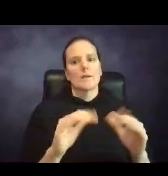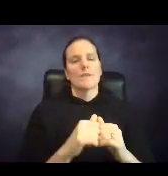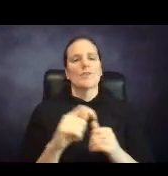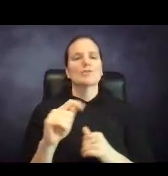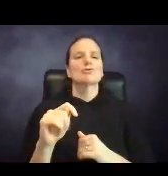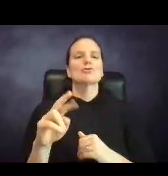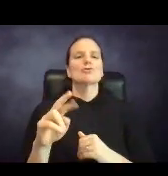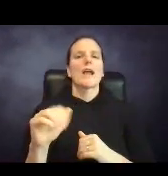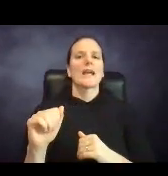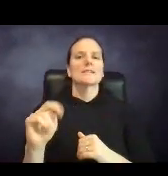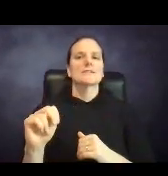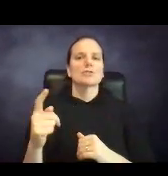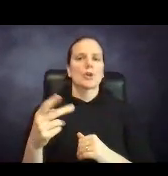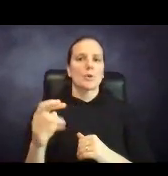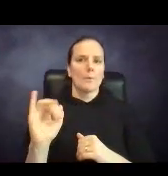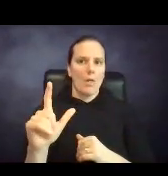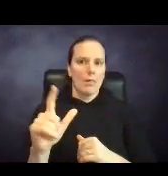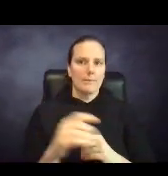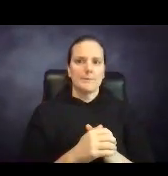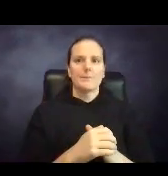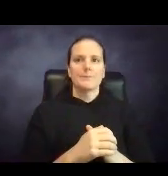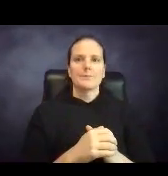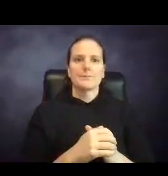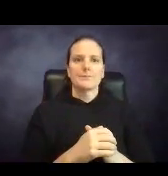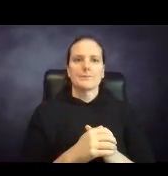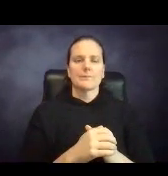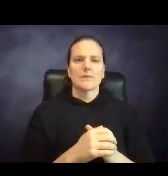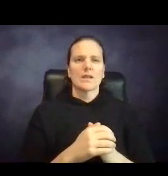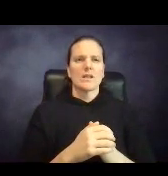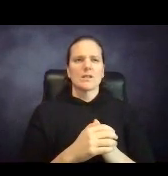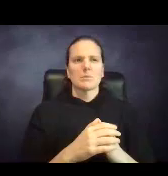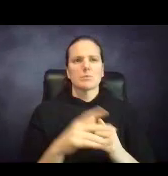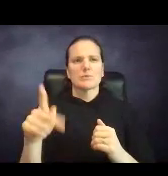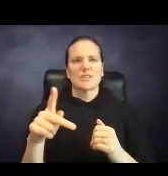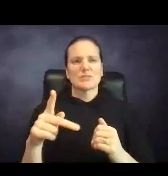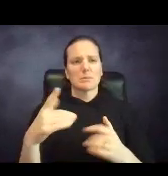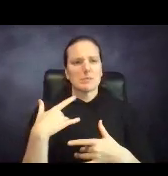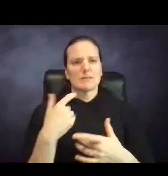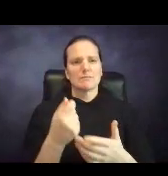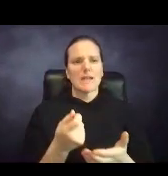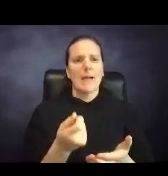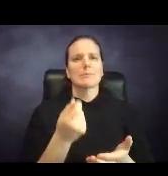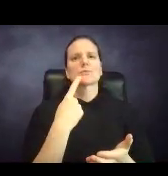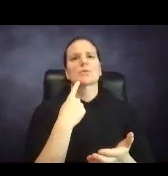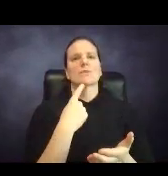So the forms for progesterone, mainly capsules, we use Prometrium or our generic prometrium